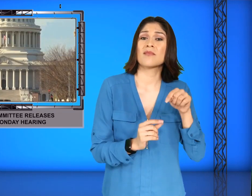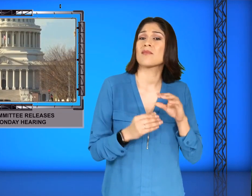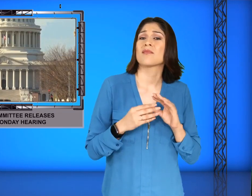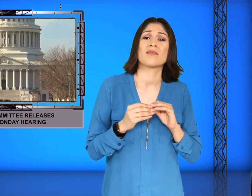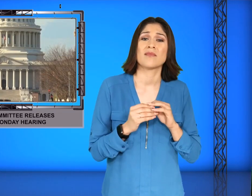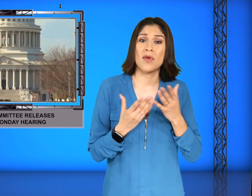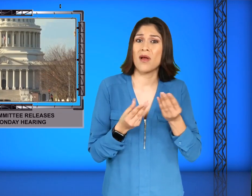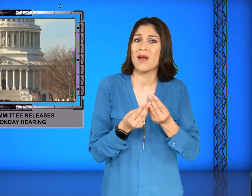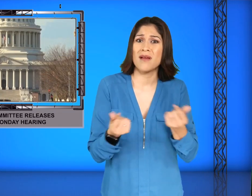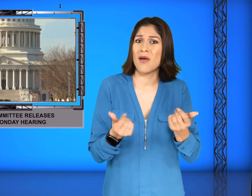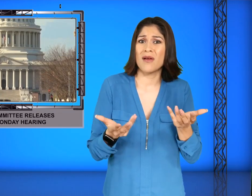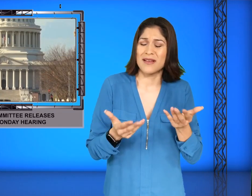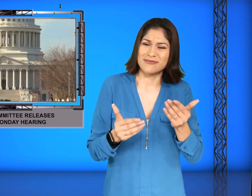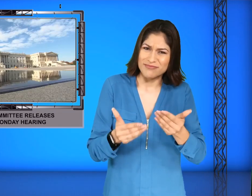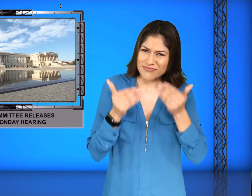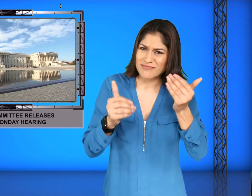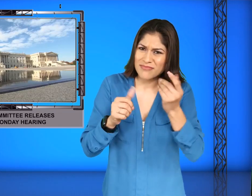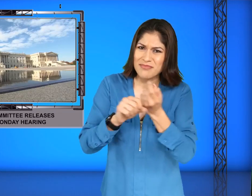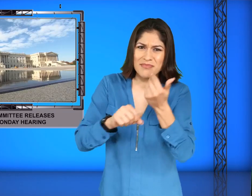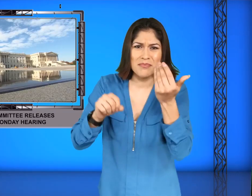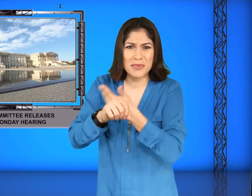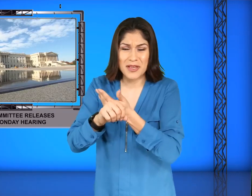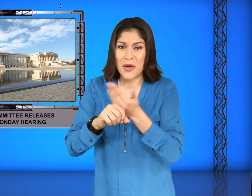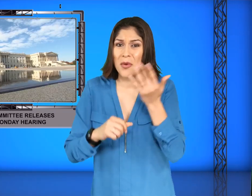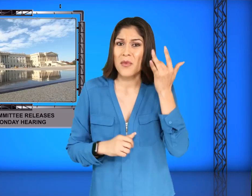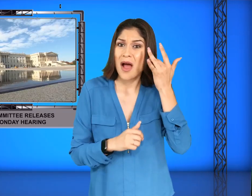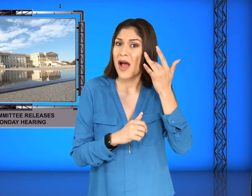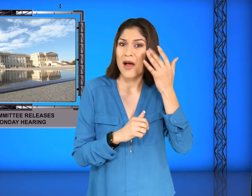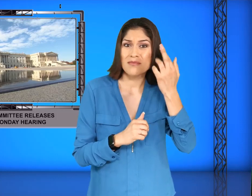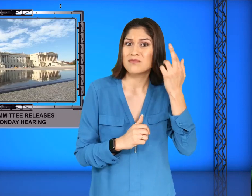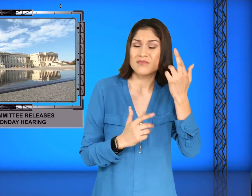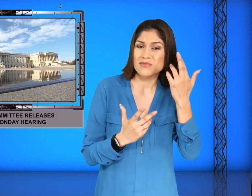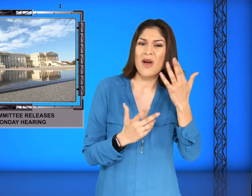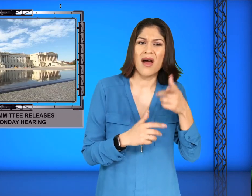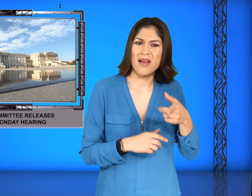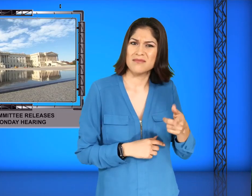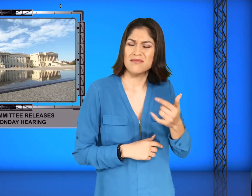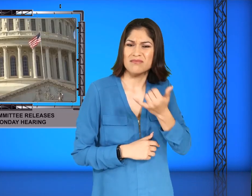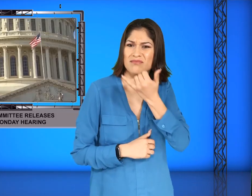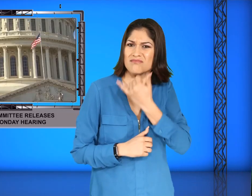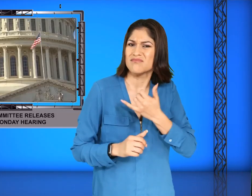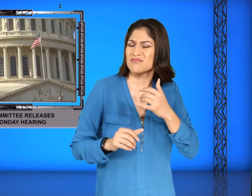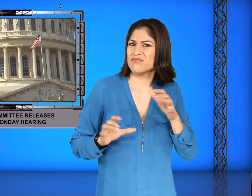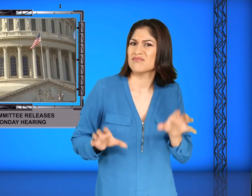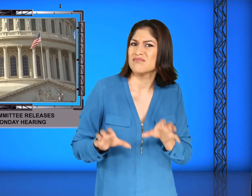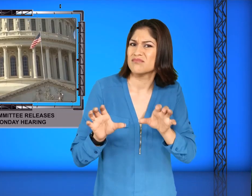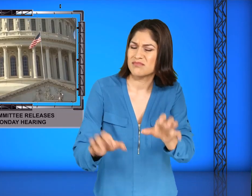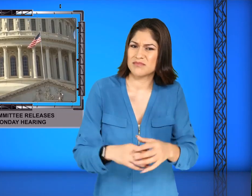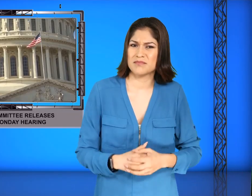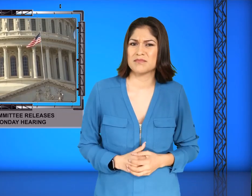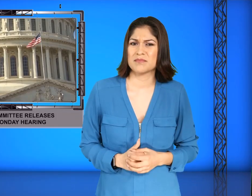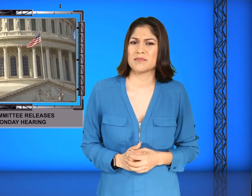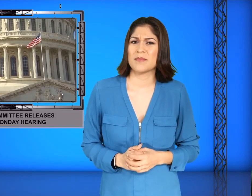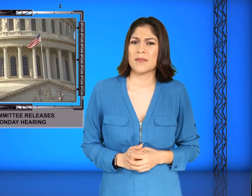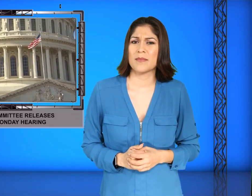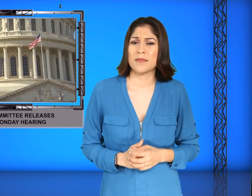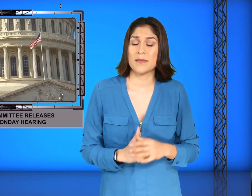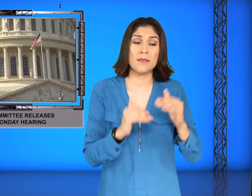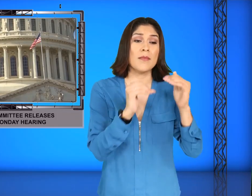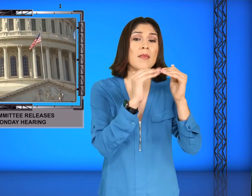He said impeachment is the only remedy for what he called misconduct.